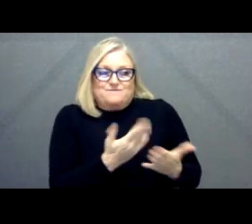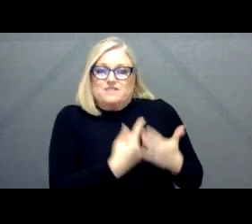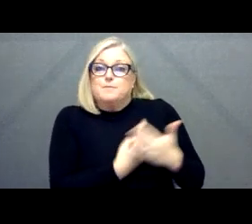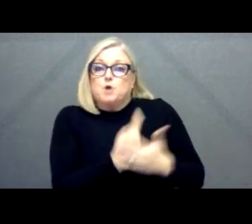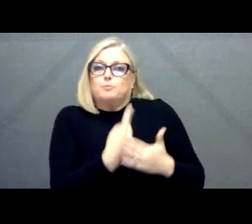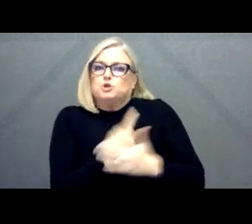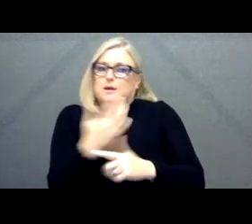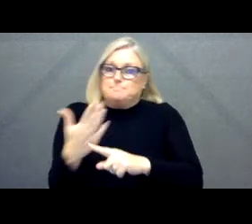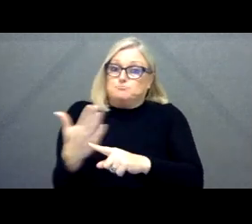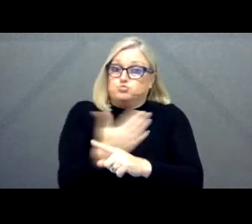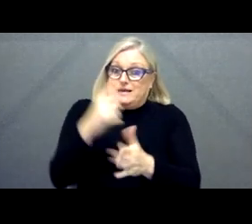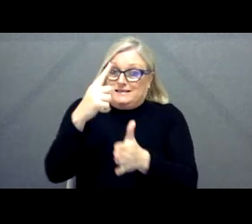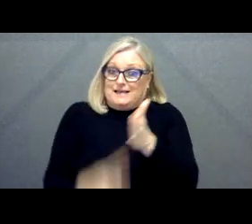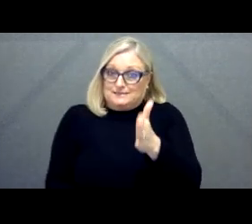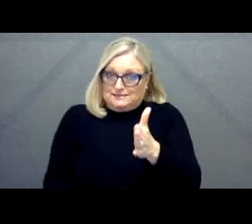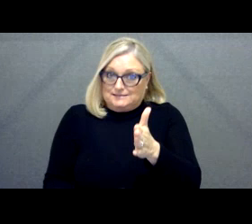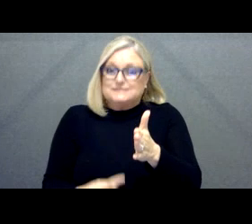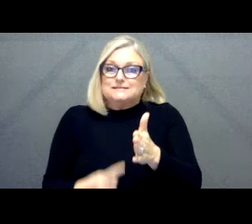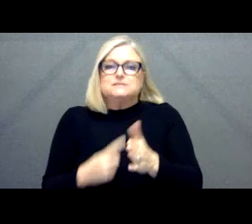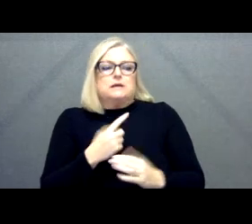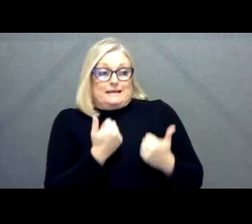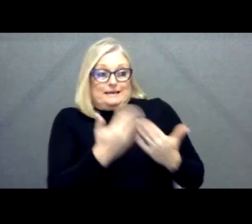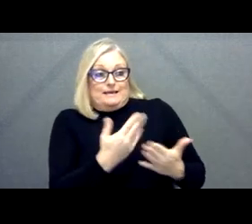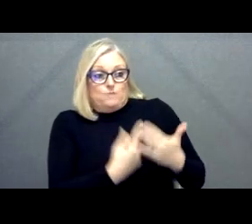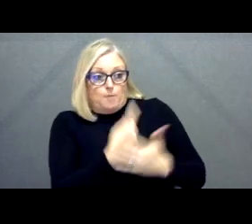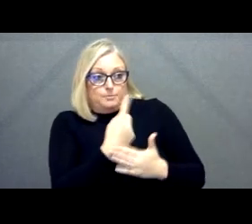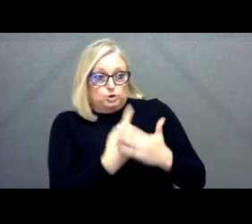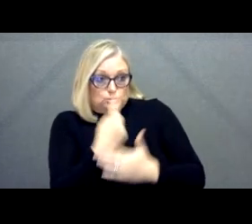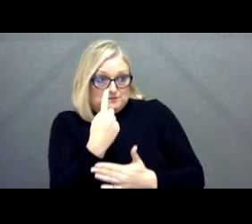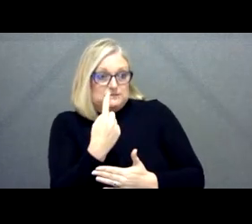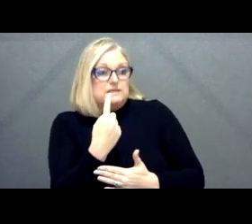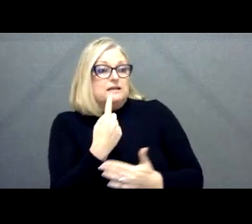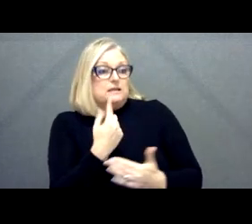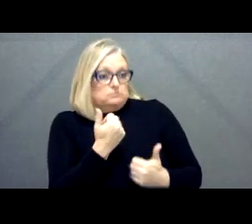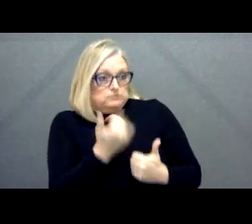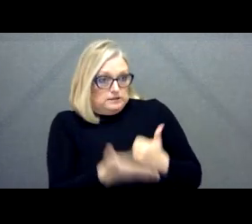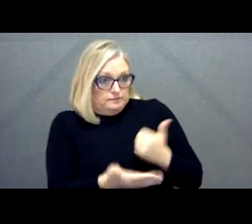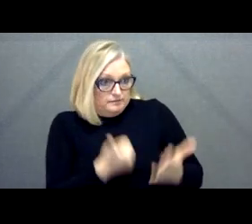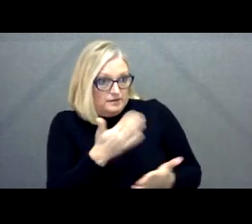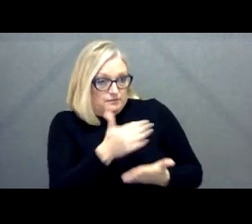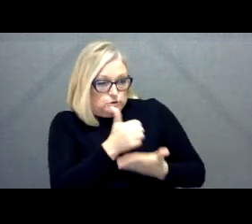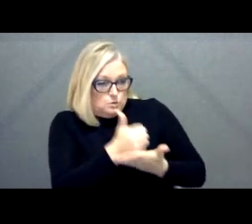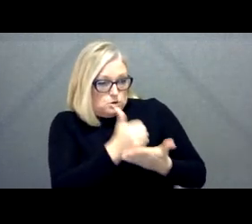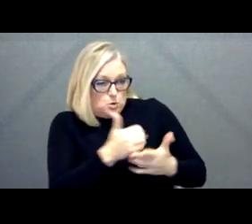to someone um and have that um motivation to keep going with that reinforcement um at that